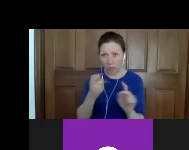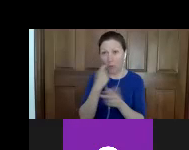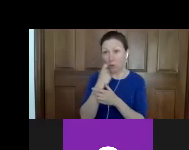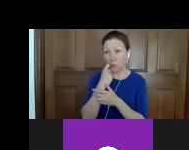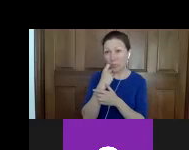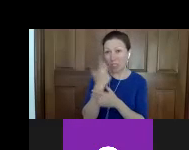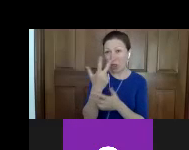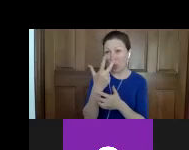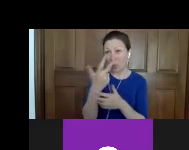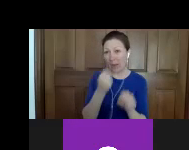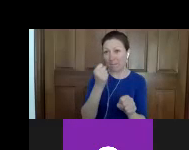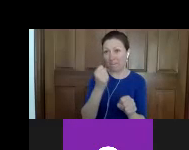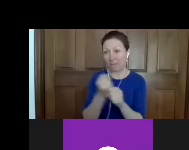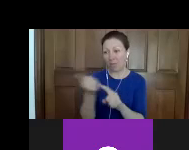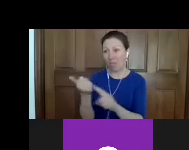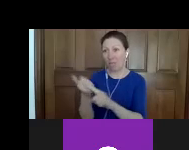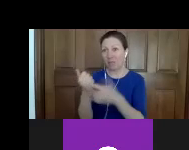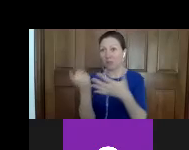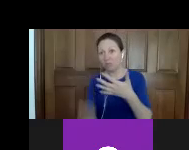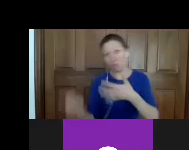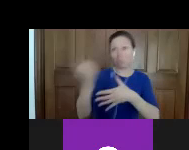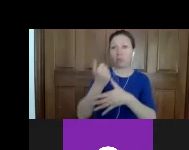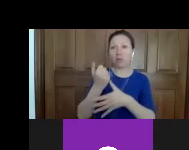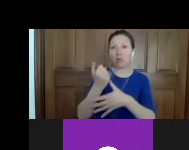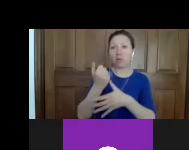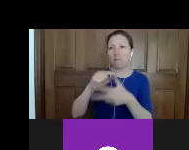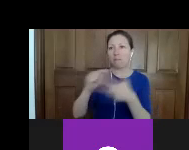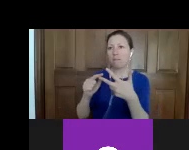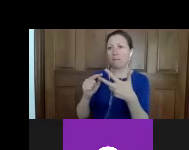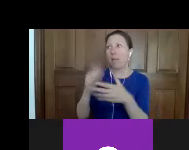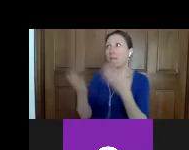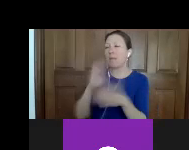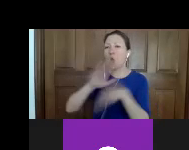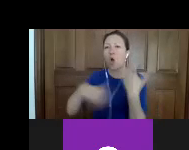the last three people are able bodied white men and I'm a ebb approximate of this identity